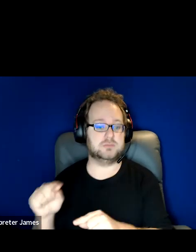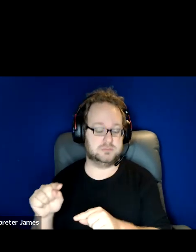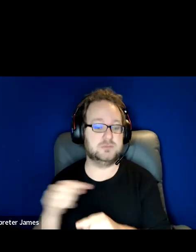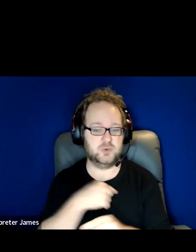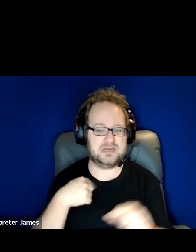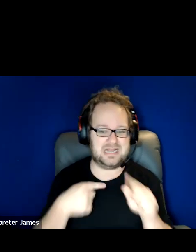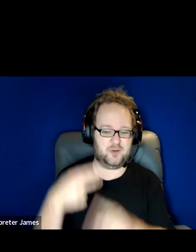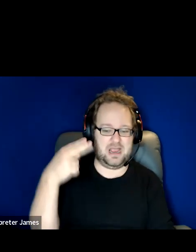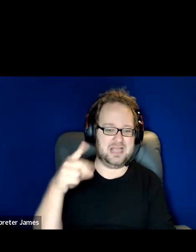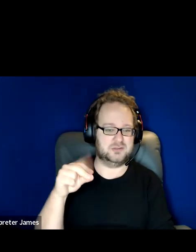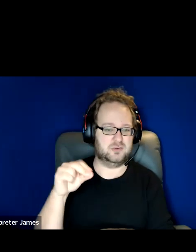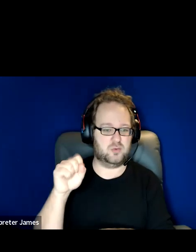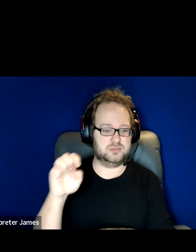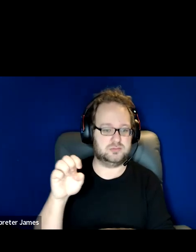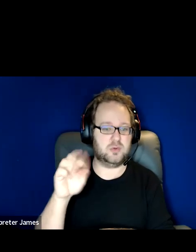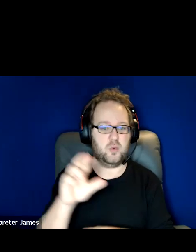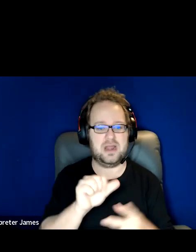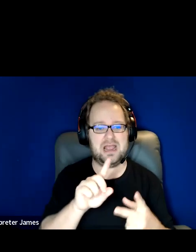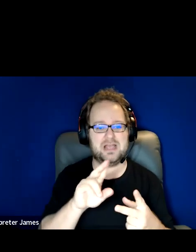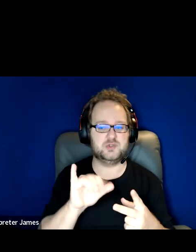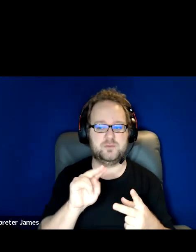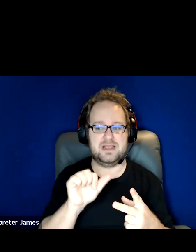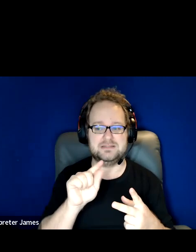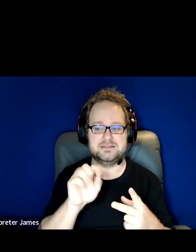I'm going to switch